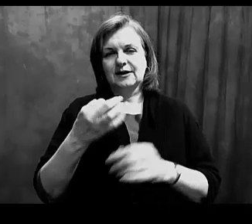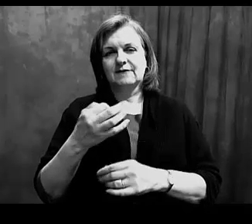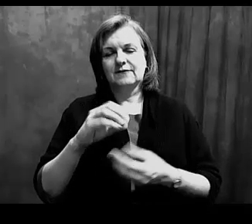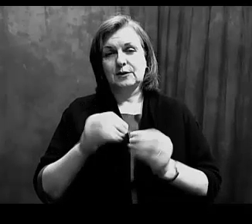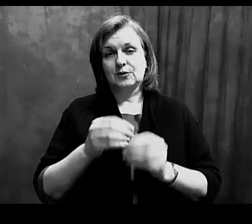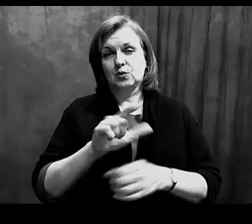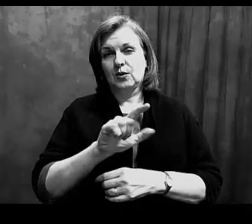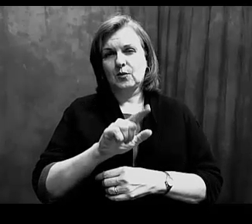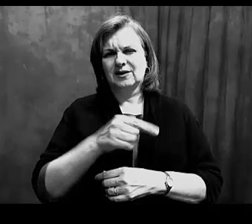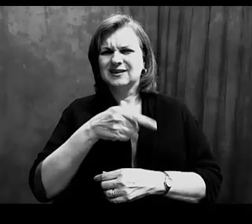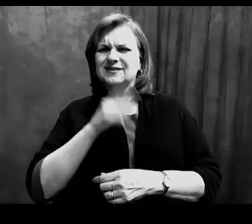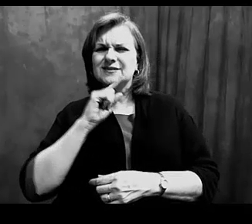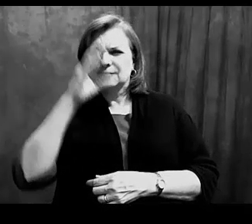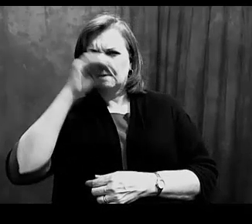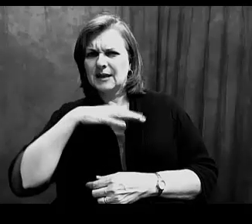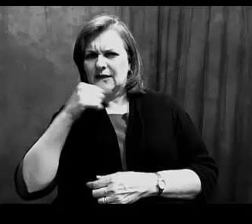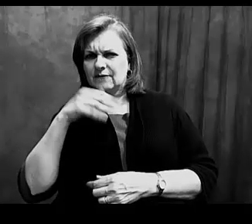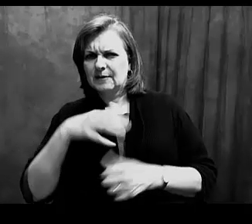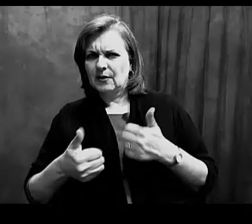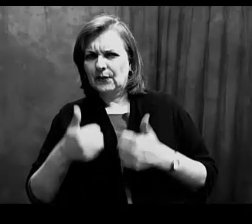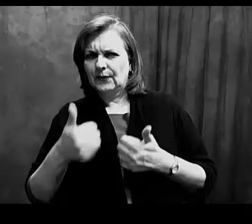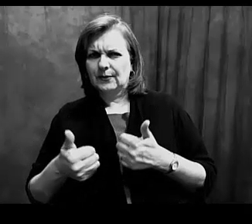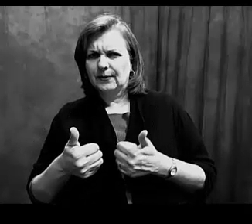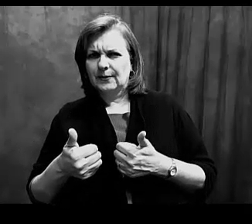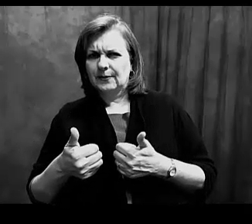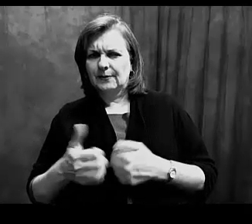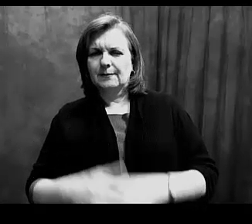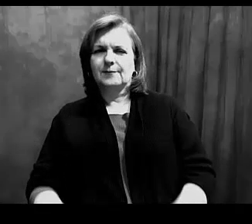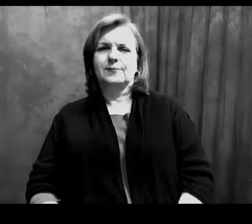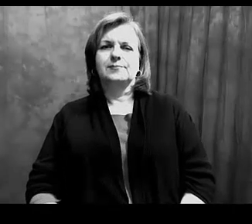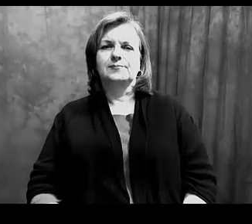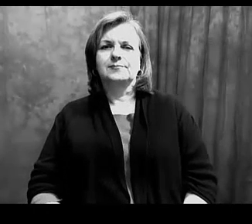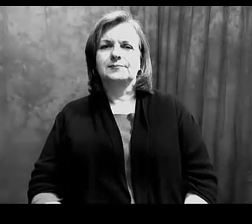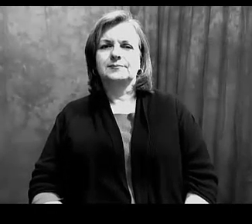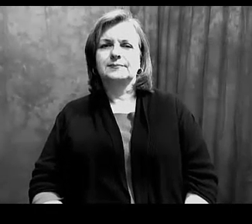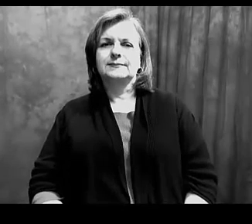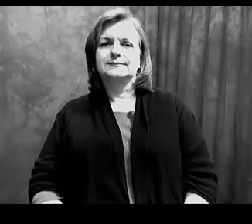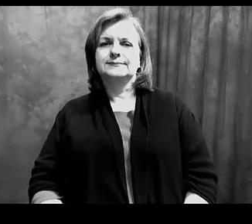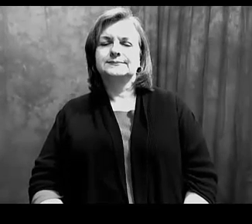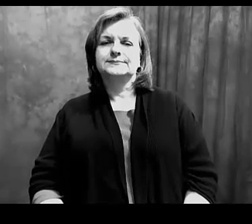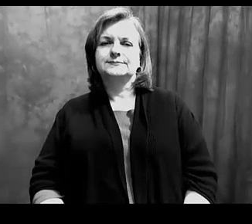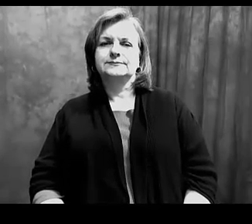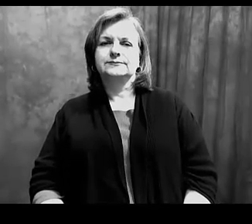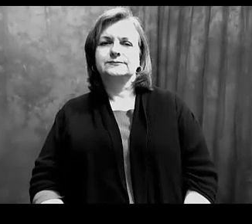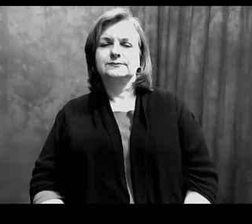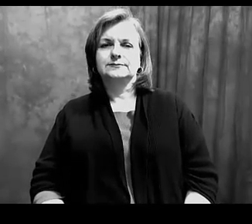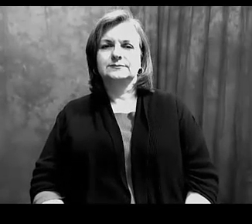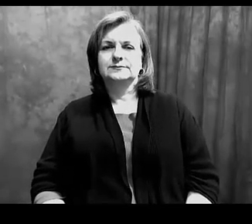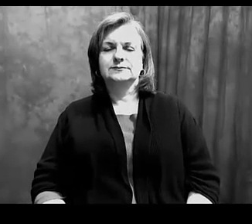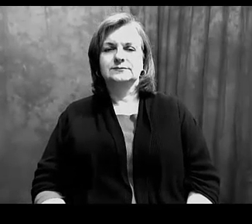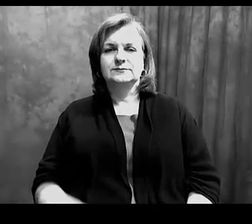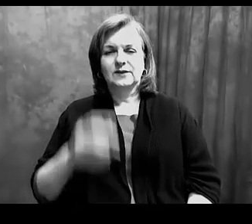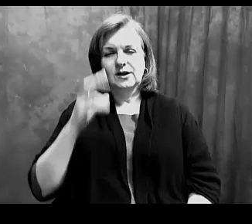in this case - male or female?